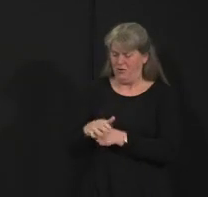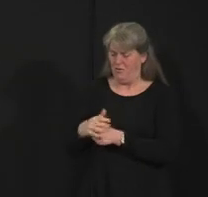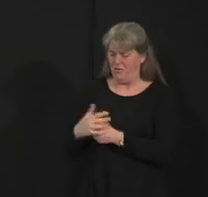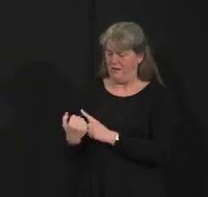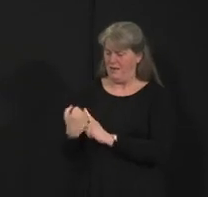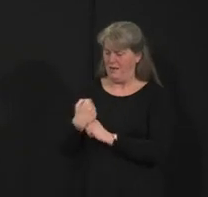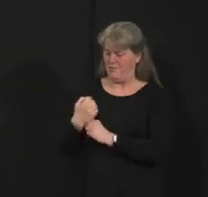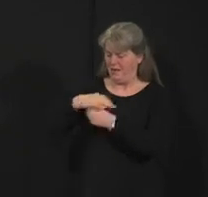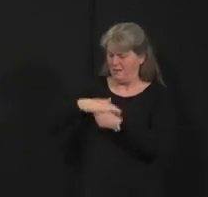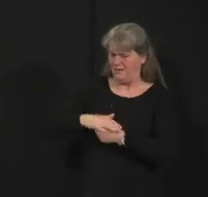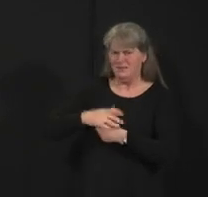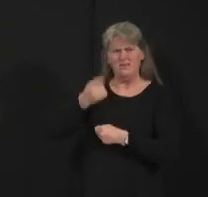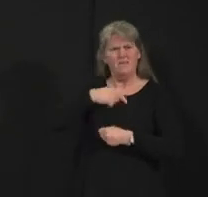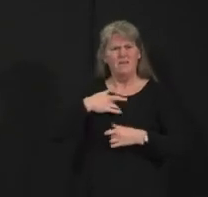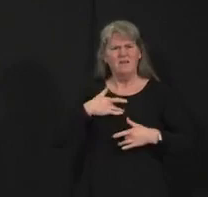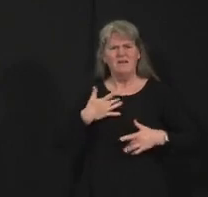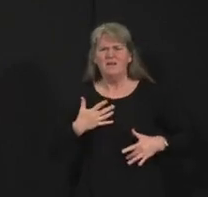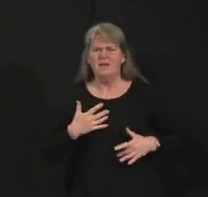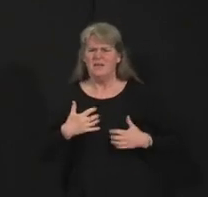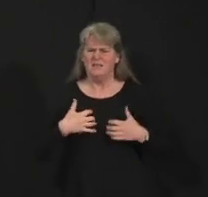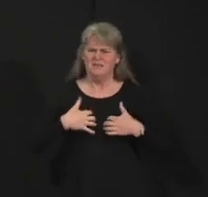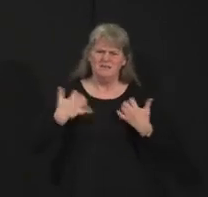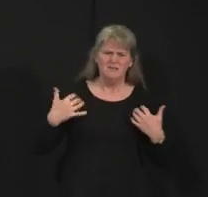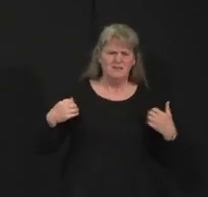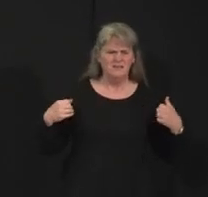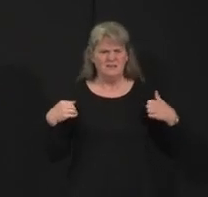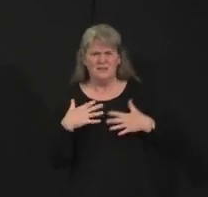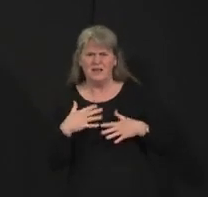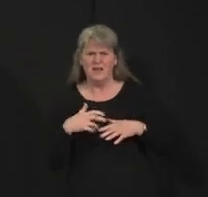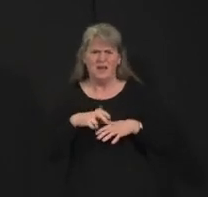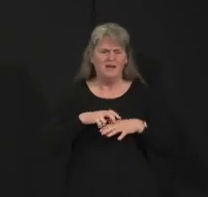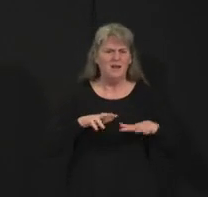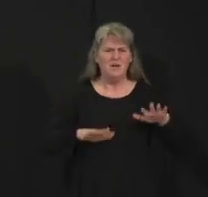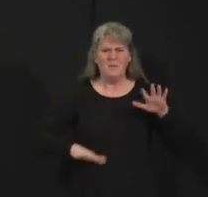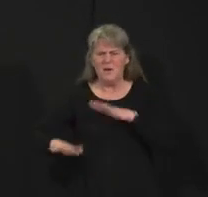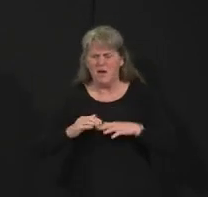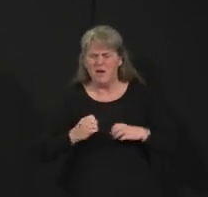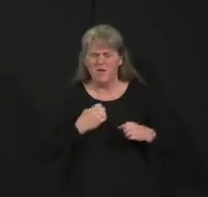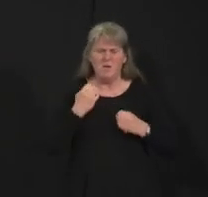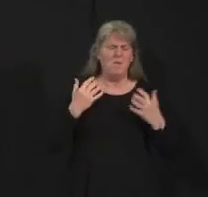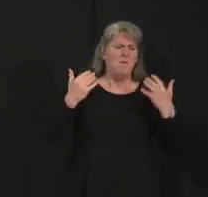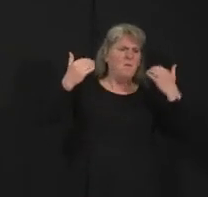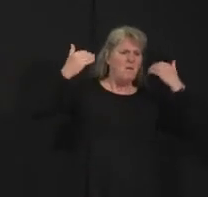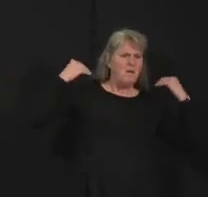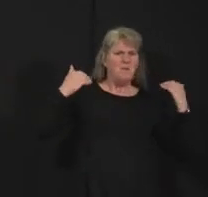is normal to feel numb, angry, scared her overcome with emotion as we read about these events